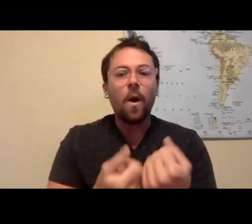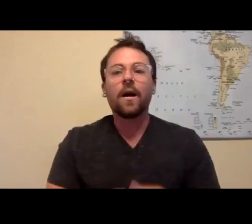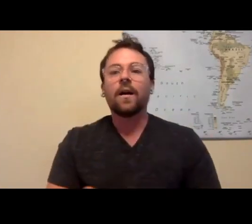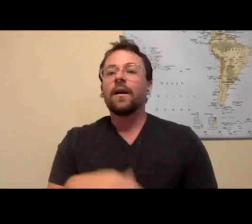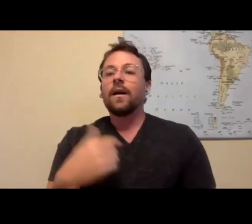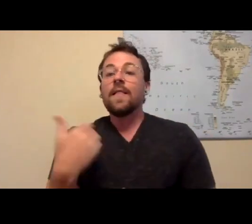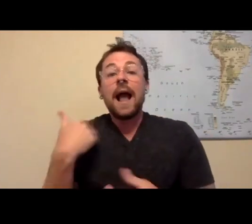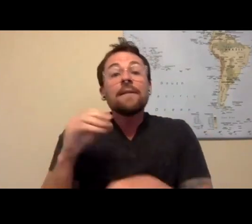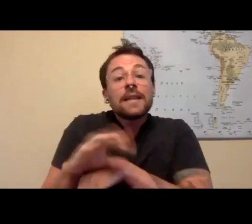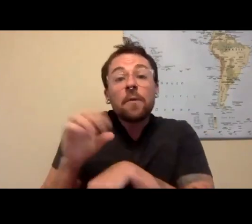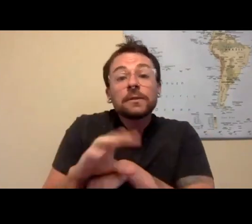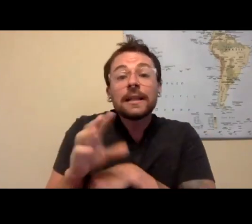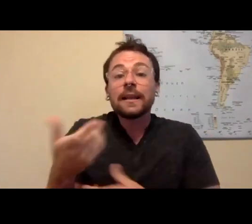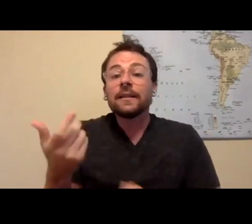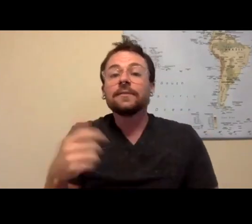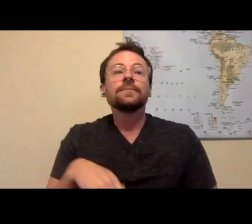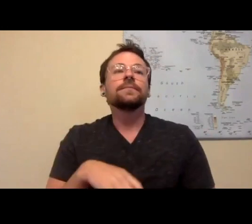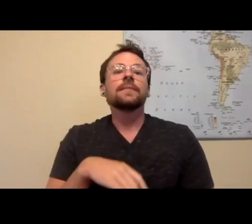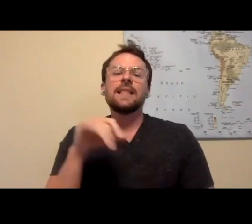friends, to have role models.